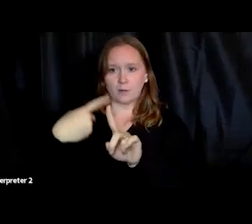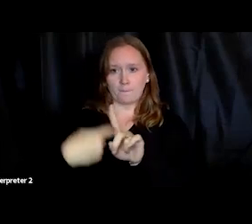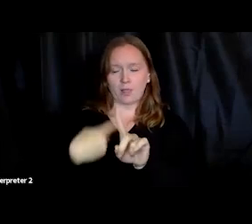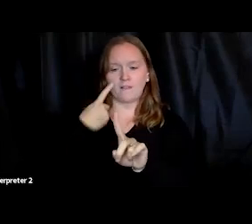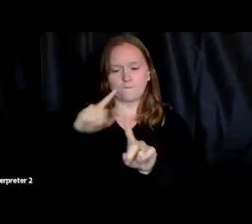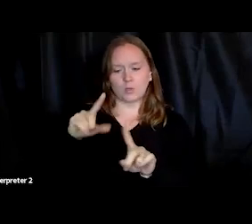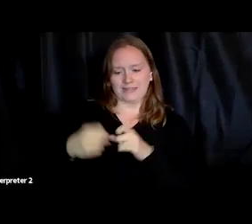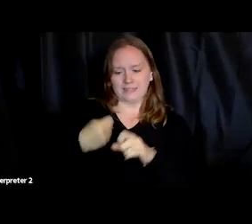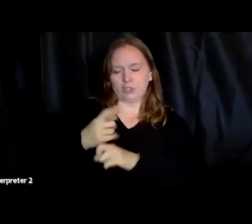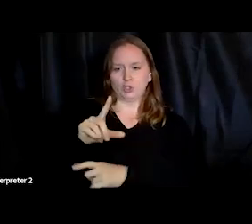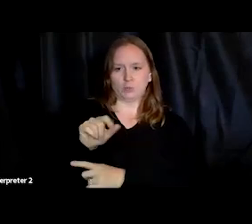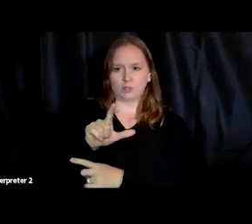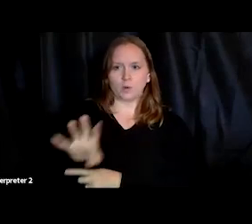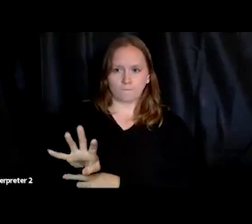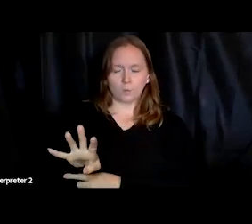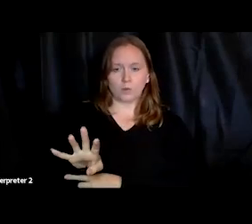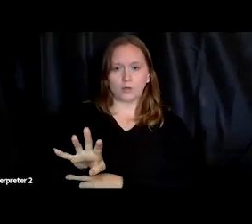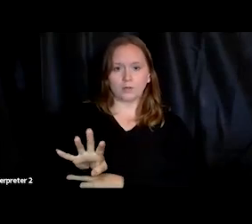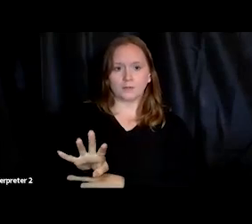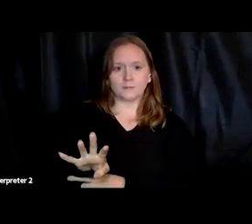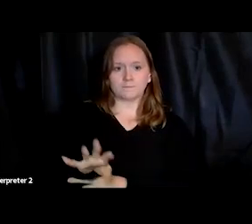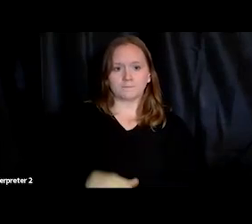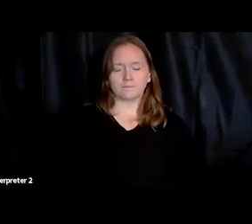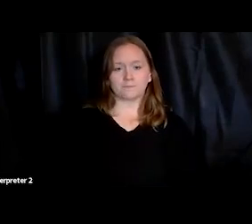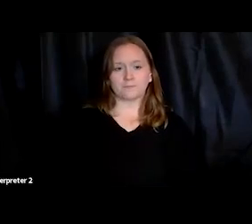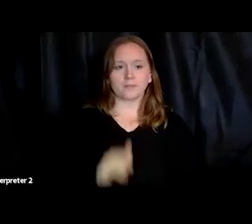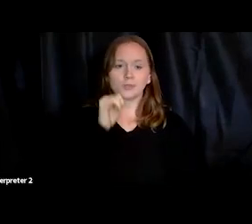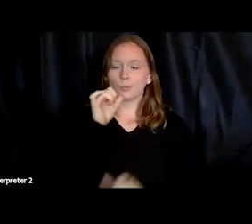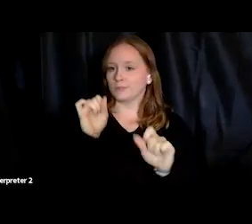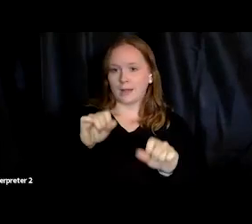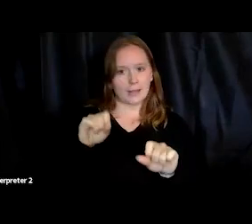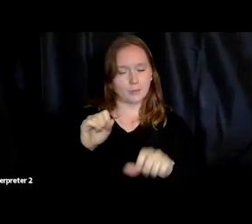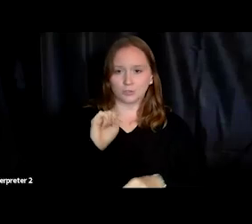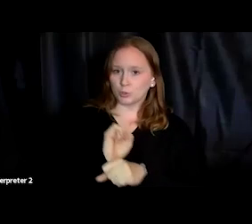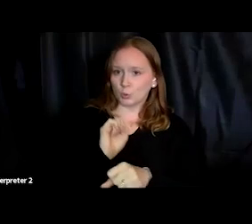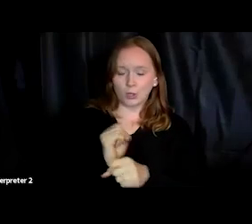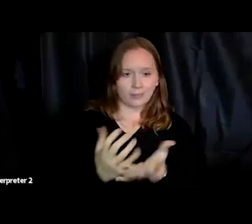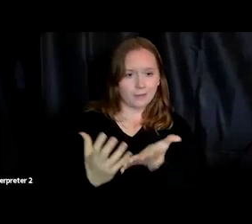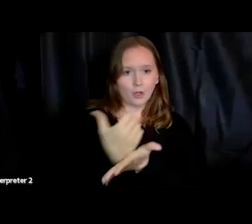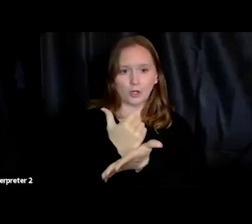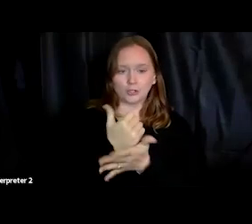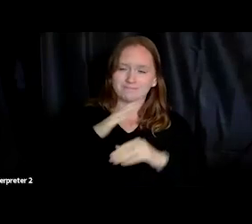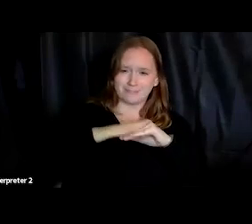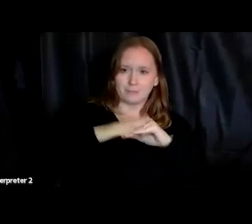So inability to engage in work that earns over that gross amount per month.